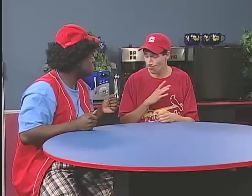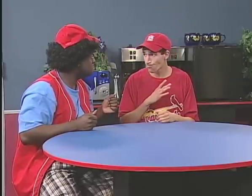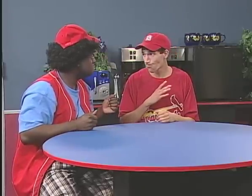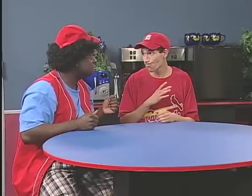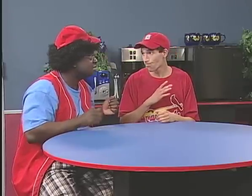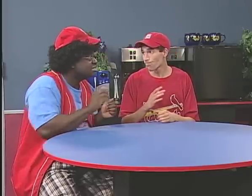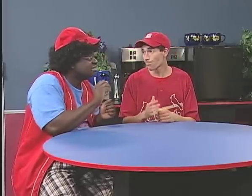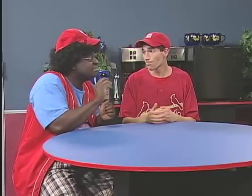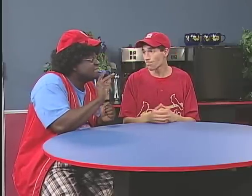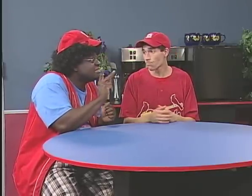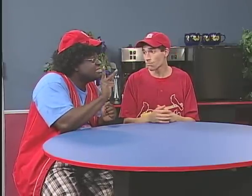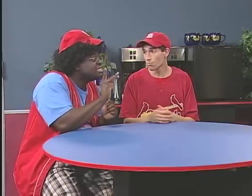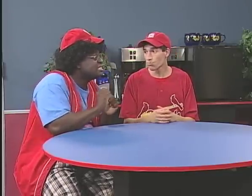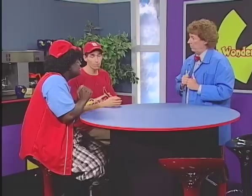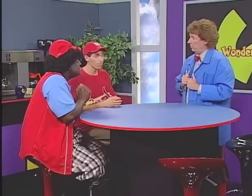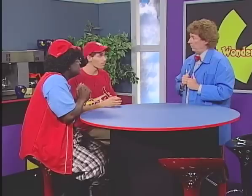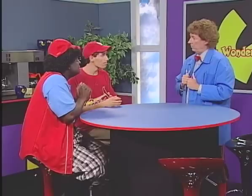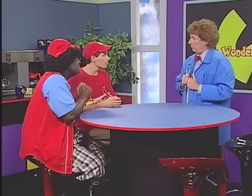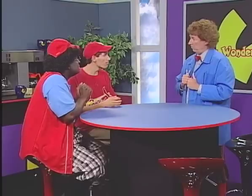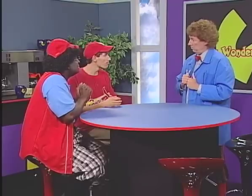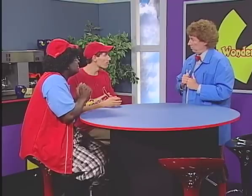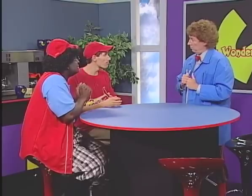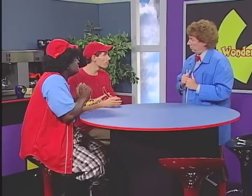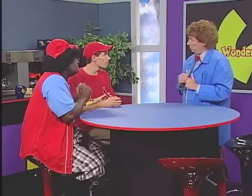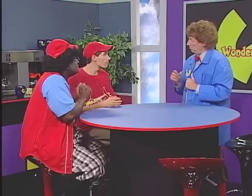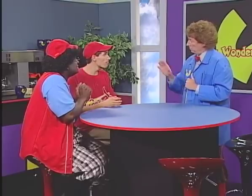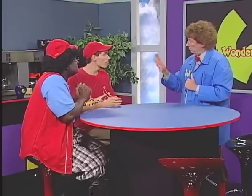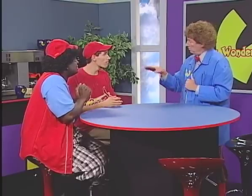IS THAT OK?